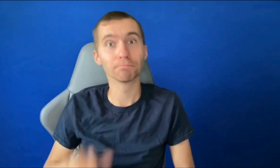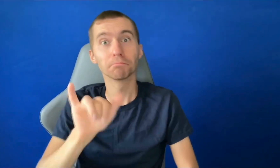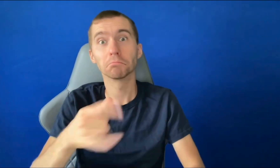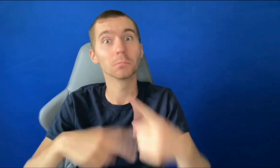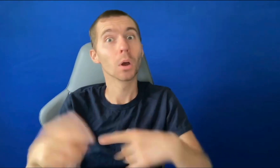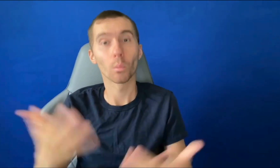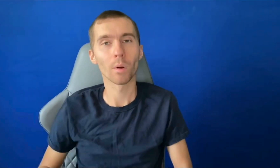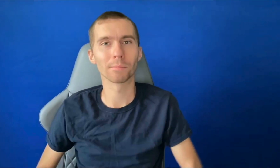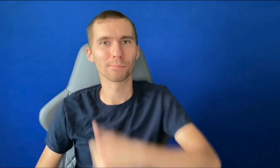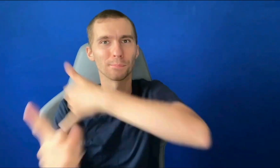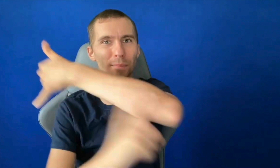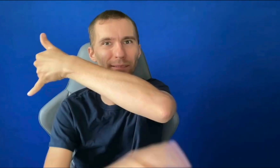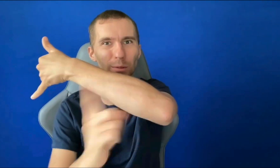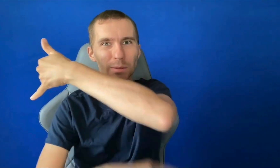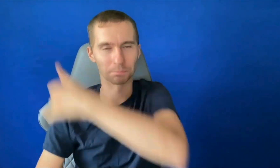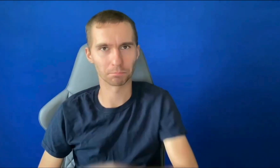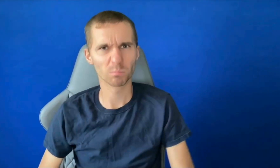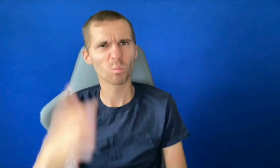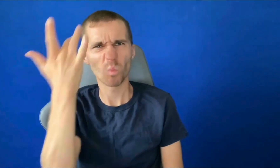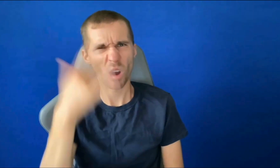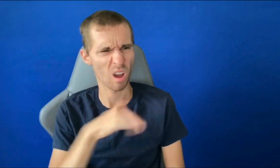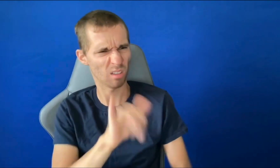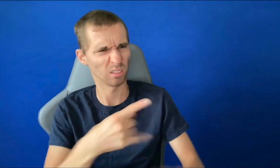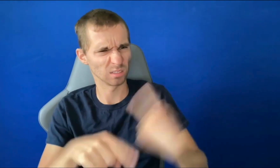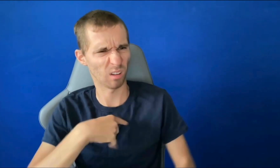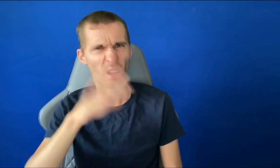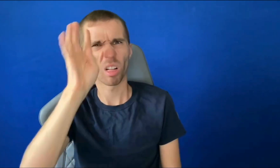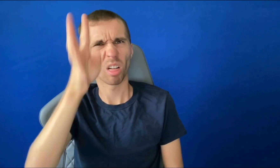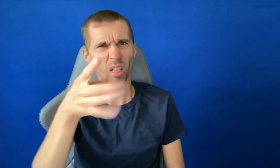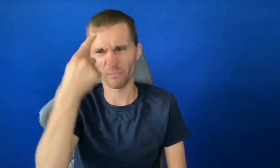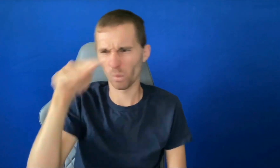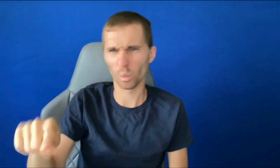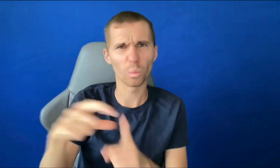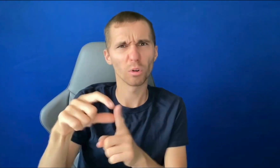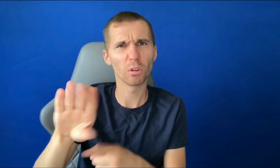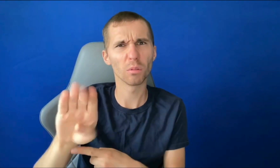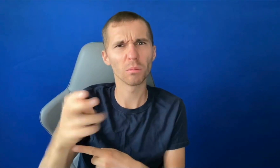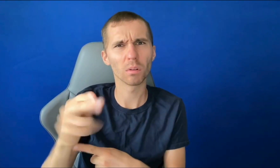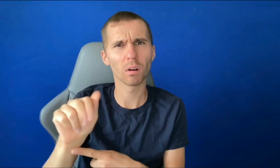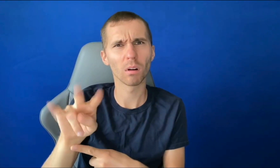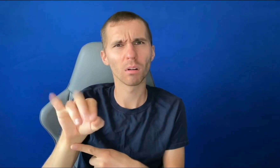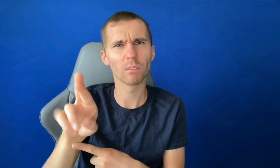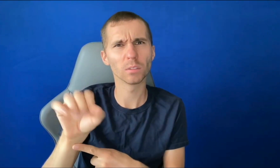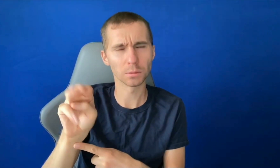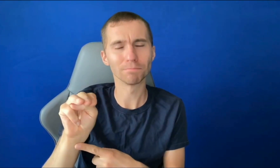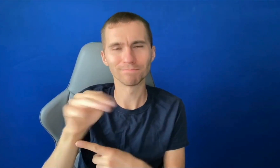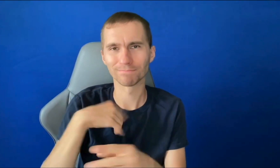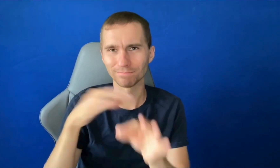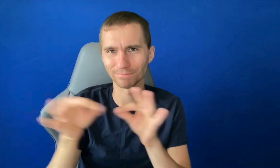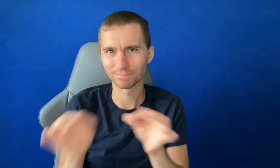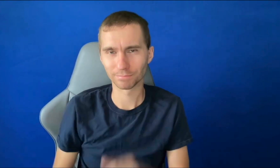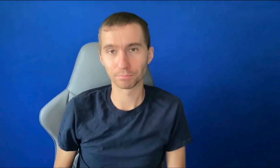I'm showing you that sign right now. I'm going to explain why I signed "Behavorism" in that way.